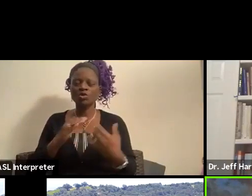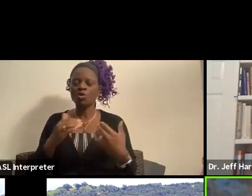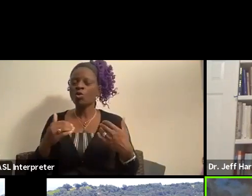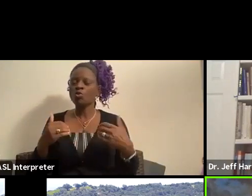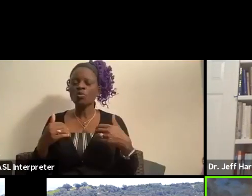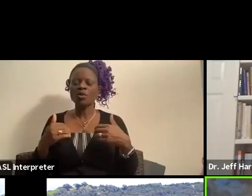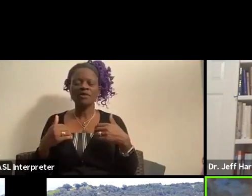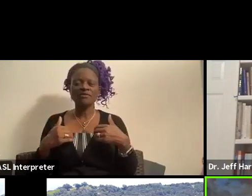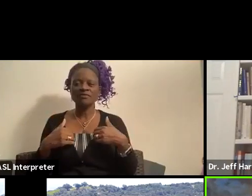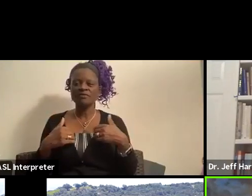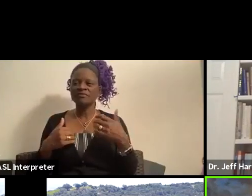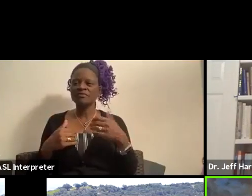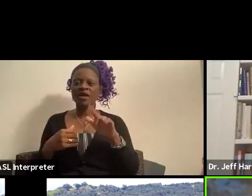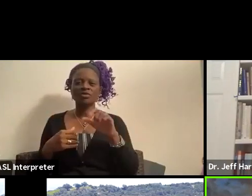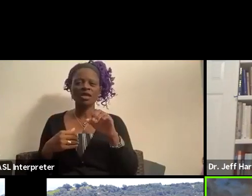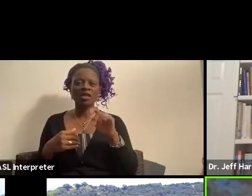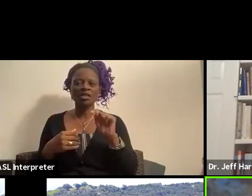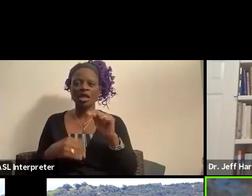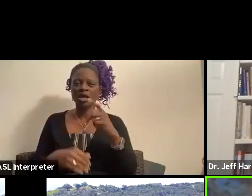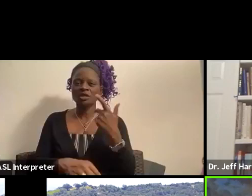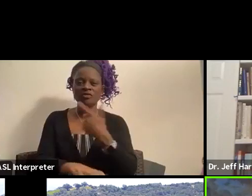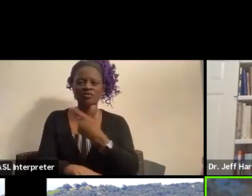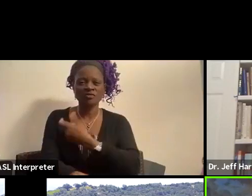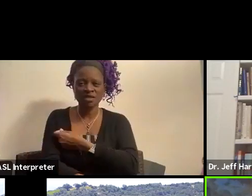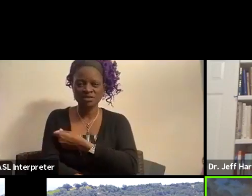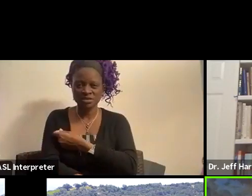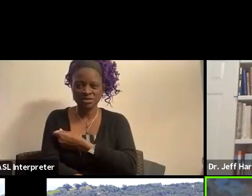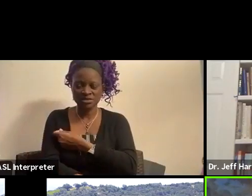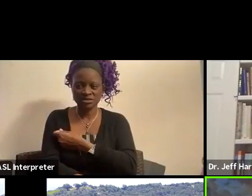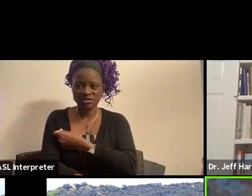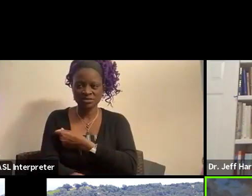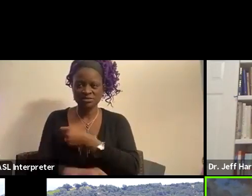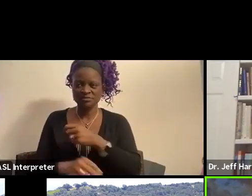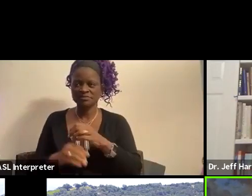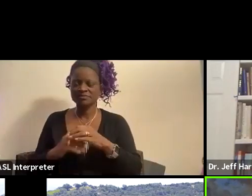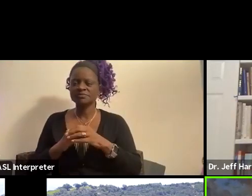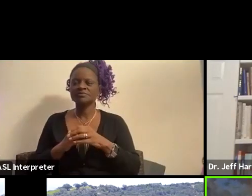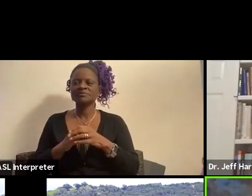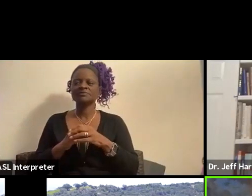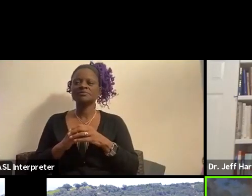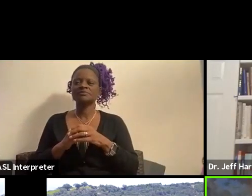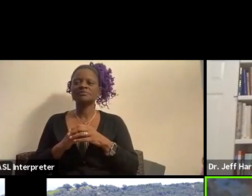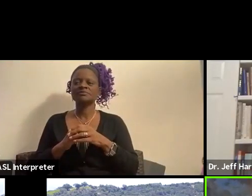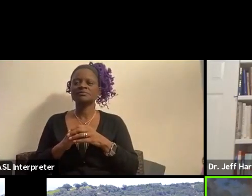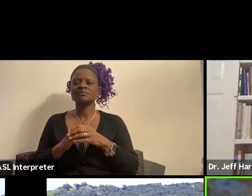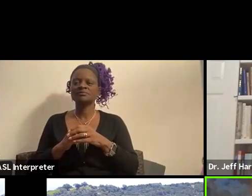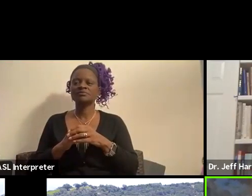The state has asked us to do so. So the when the state finishes their